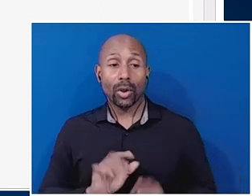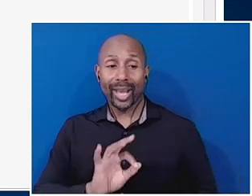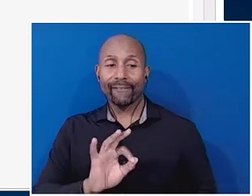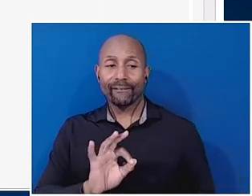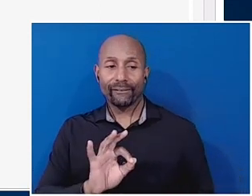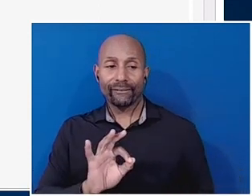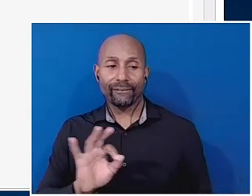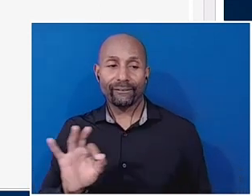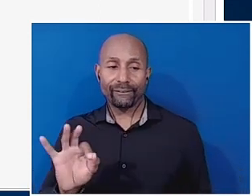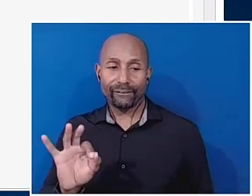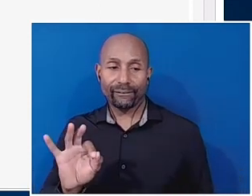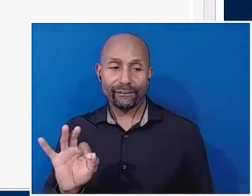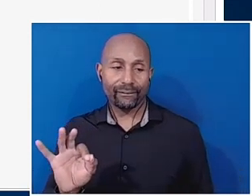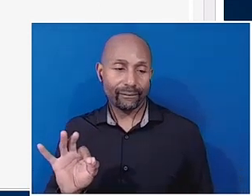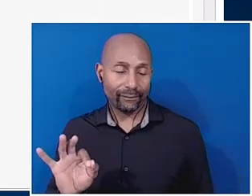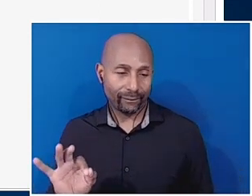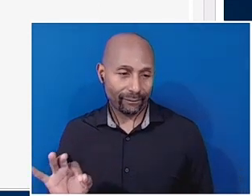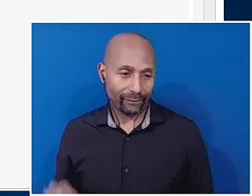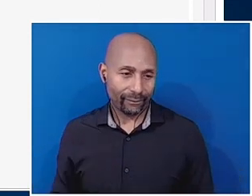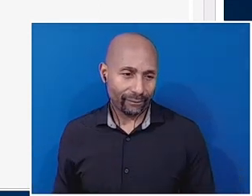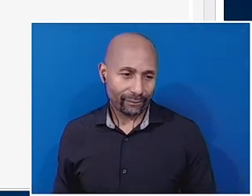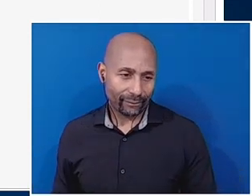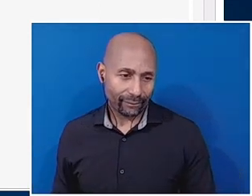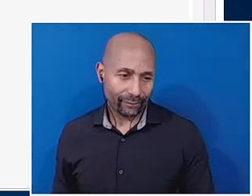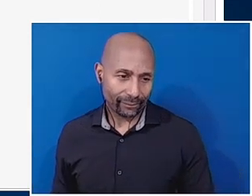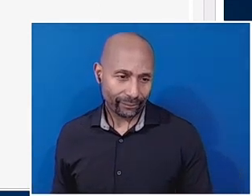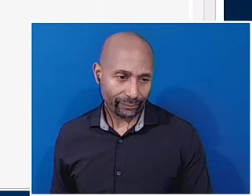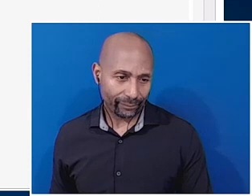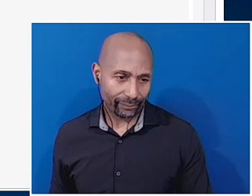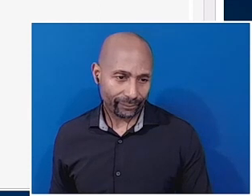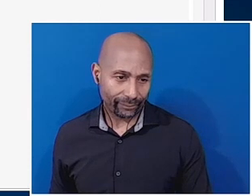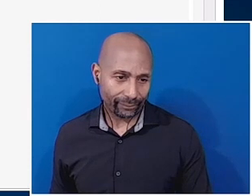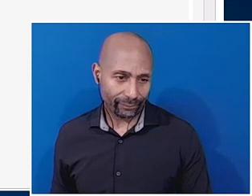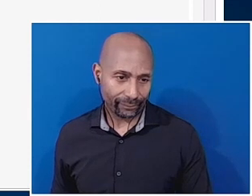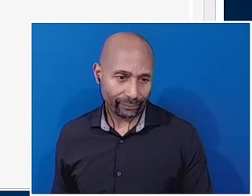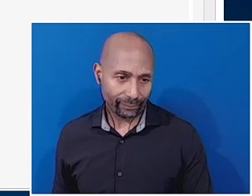We have some language inserted here.